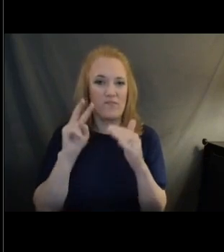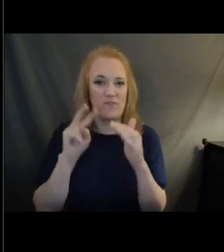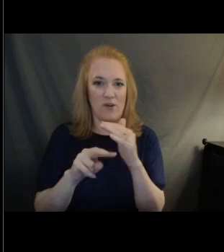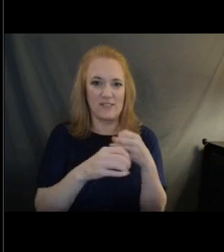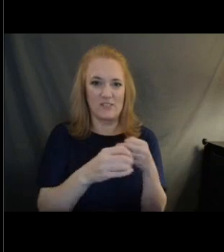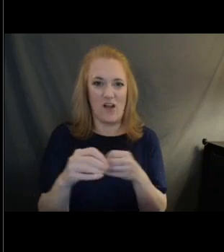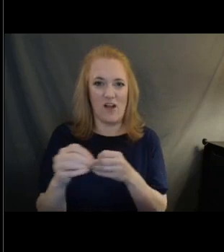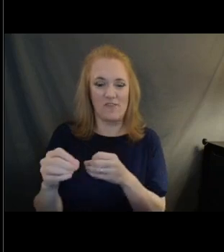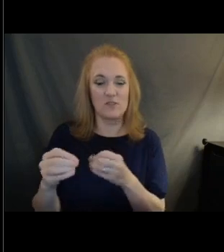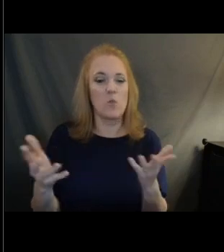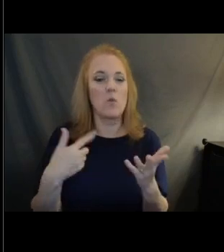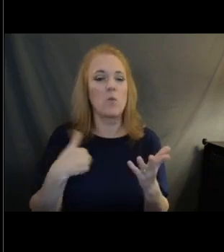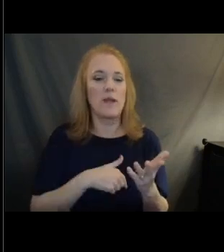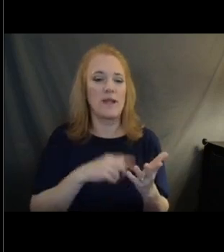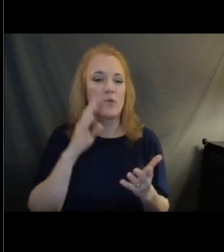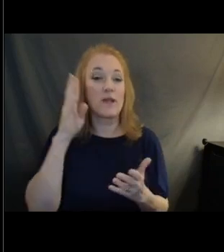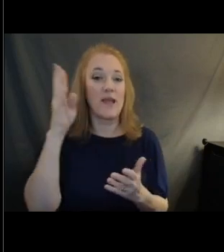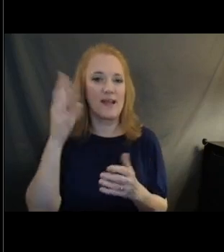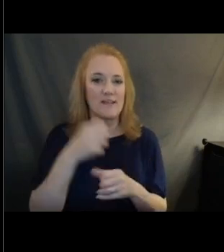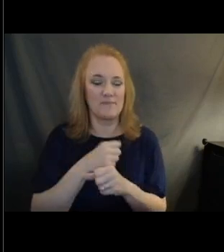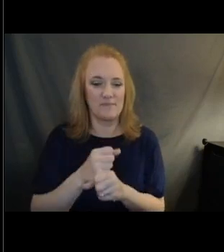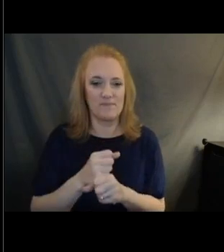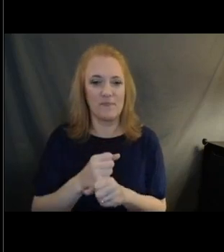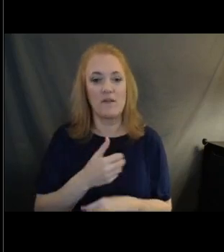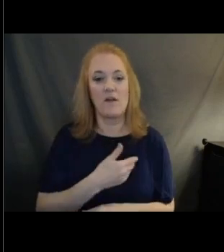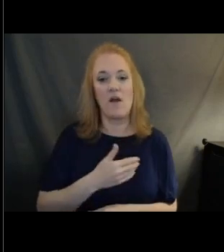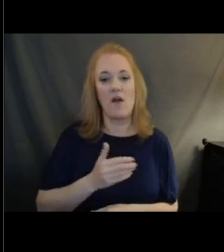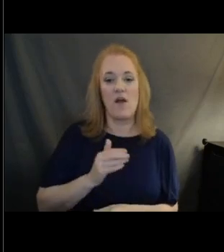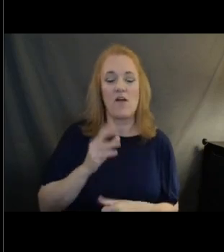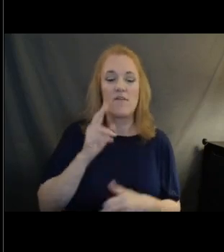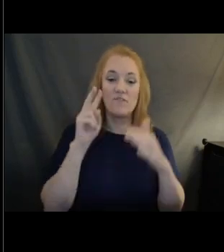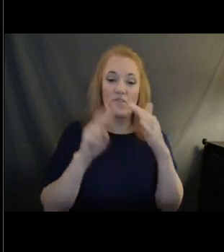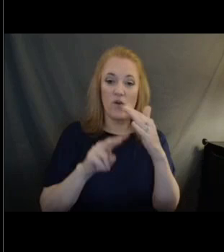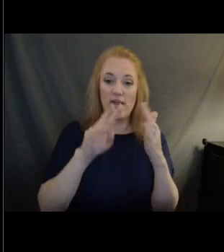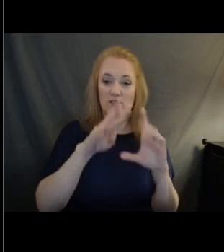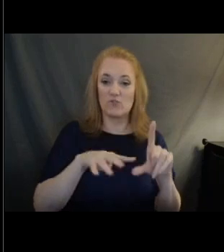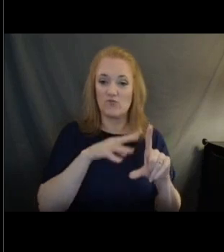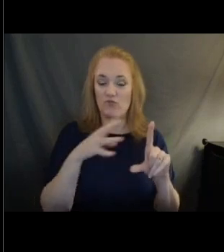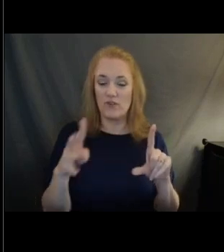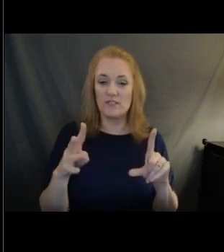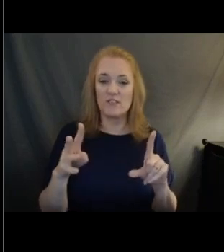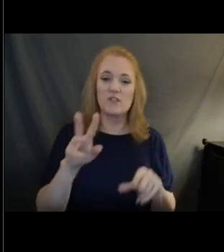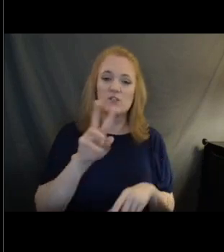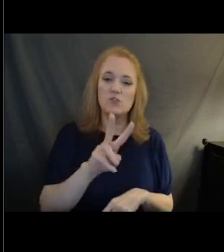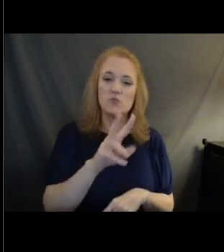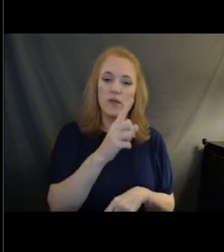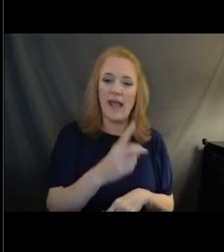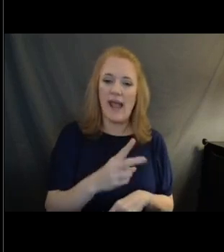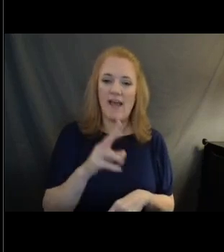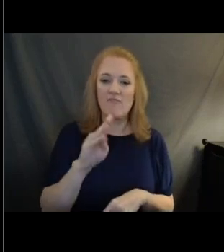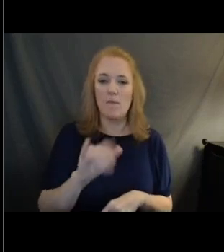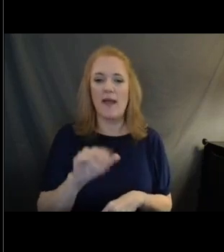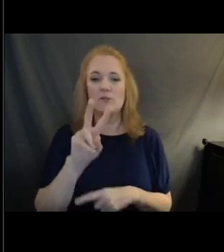produce. First off, our forecast grids are created on a 2.5 by 2.5 kilometer grid and